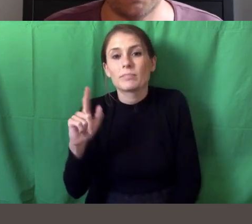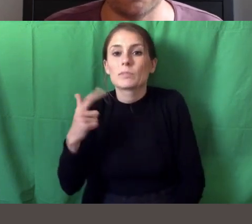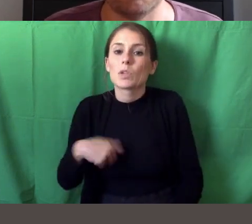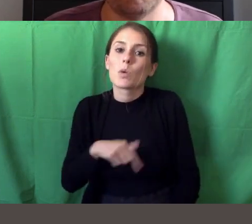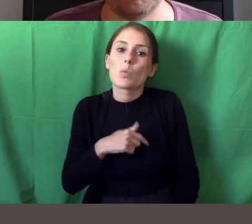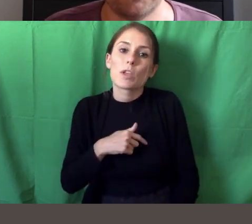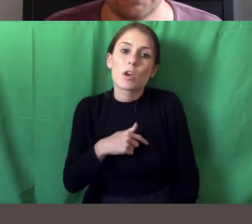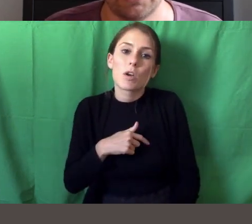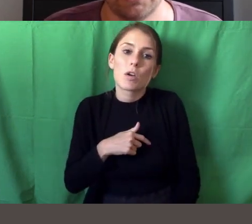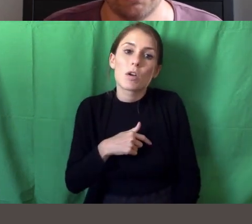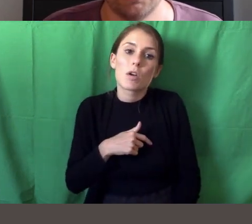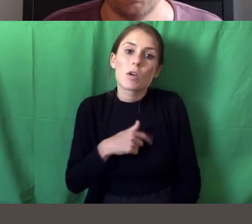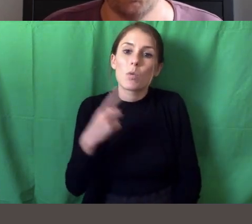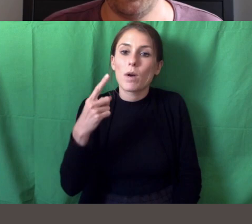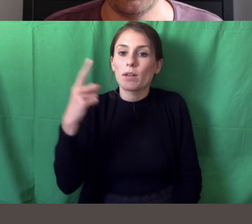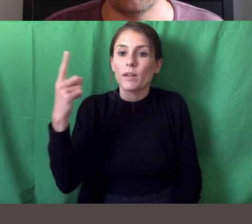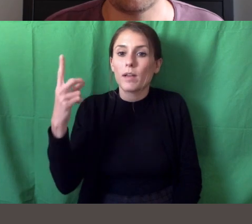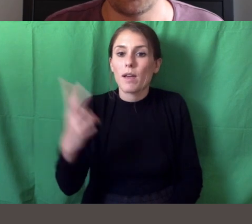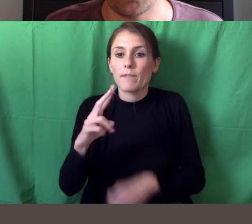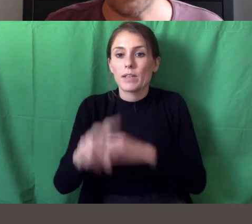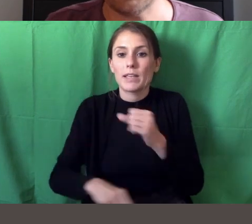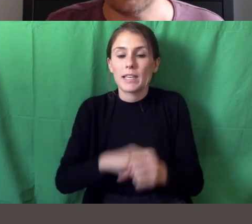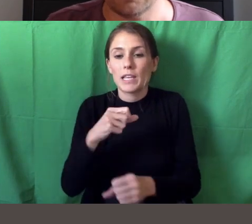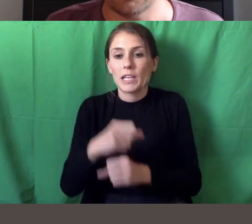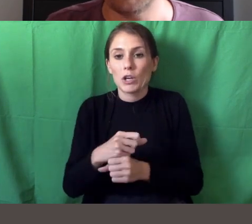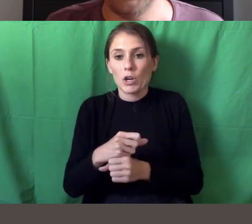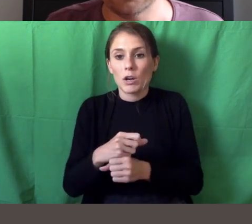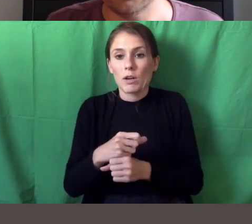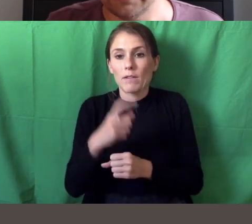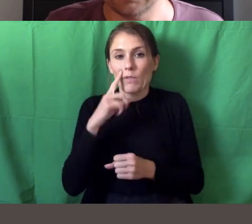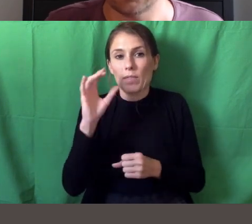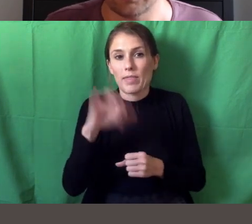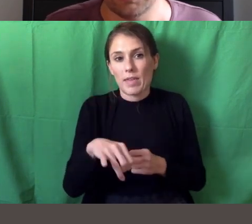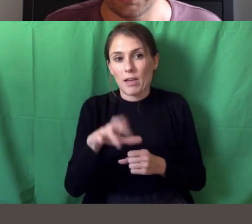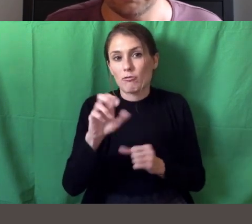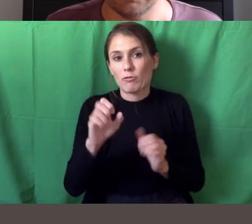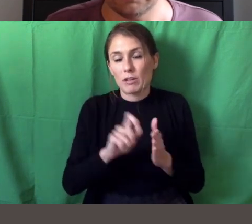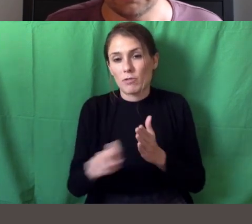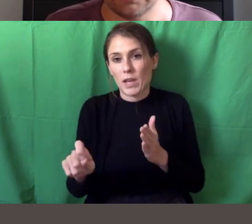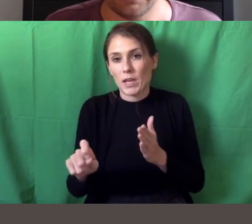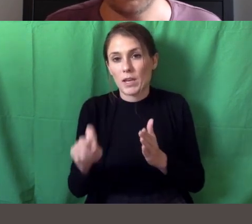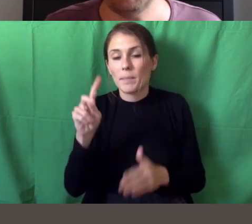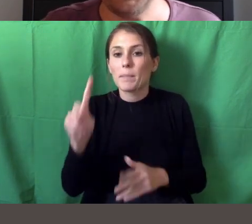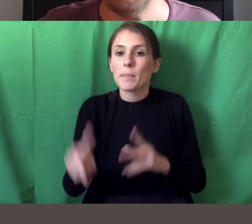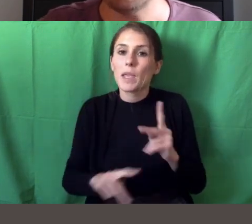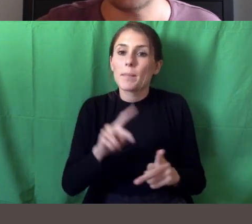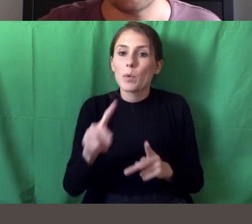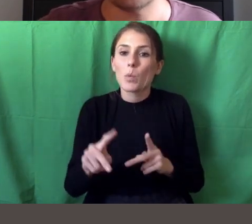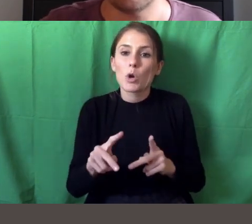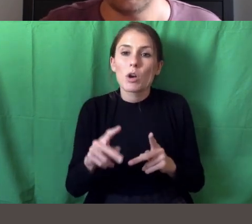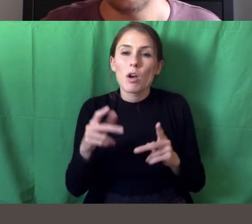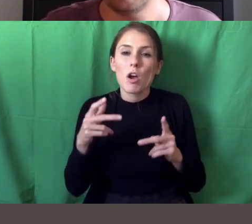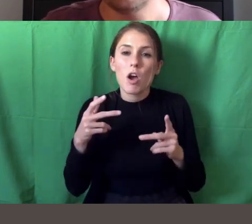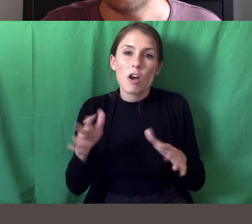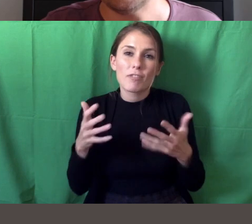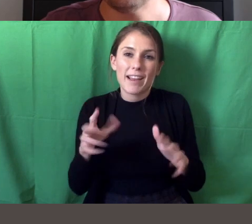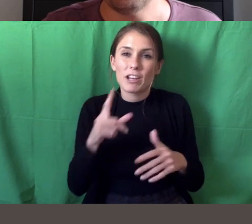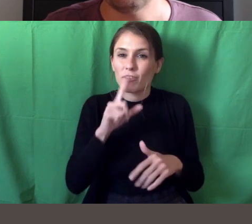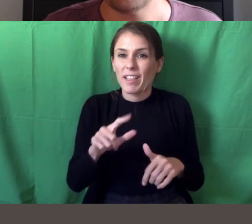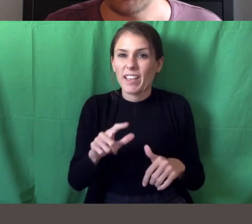Imagine it's now the end of 2021. We are one and a half year into the rewrite. And people